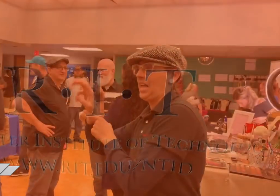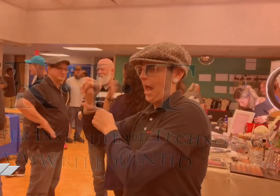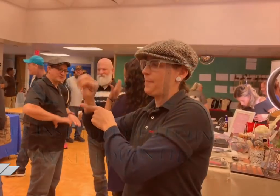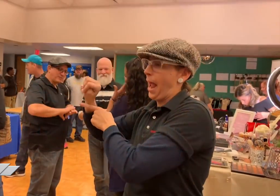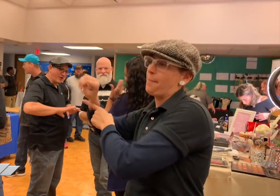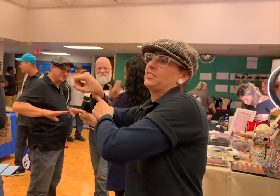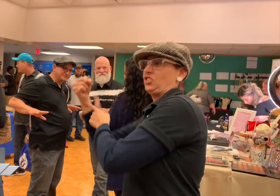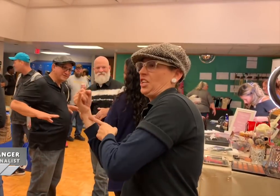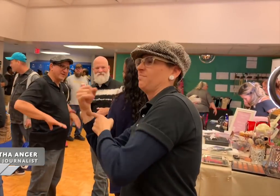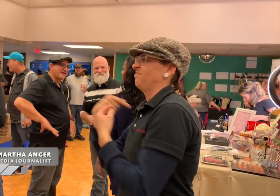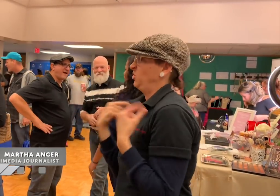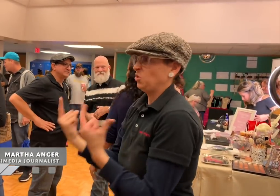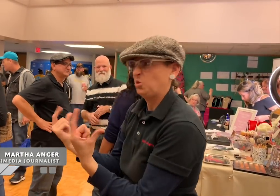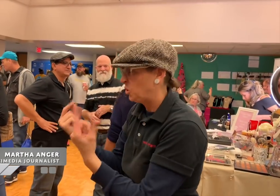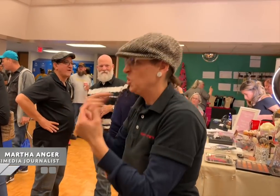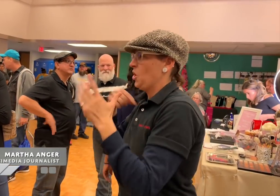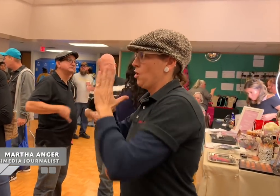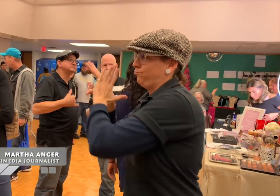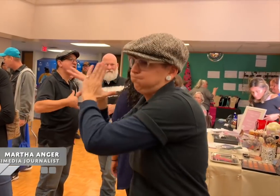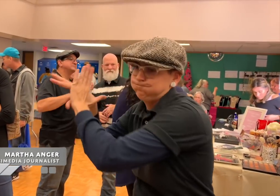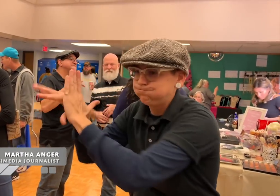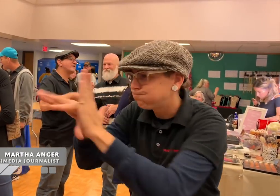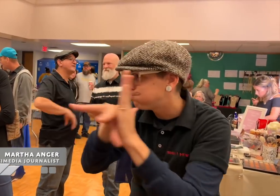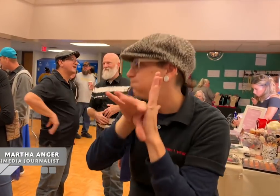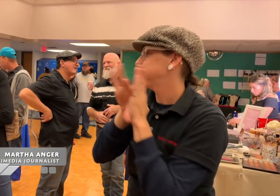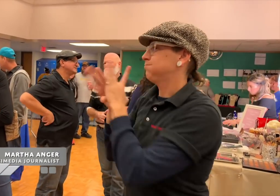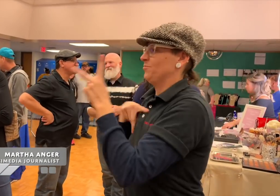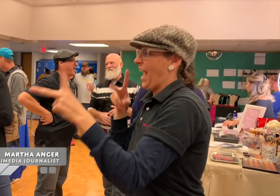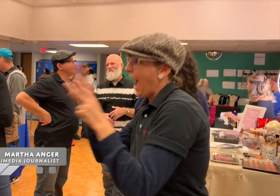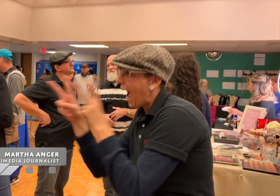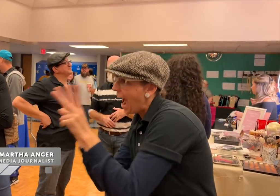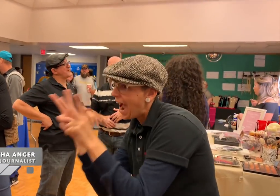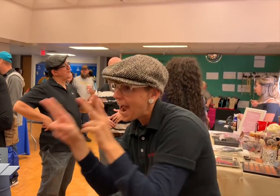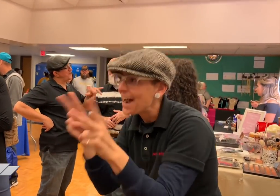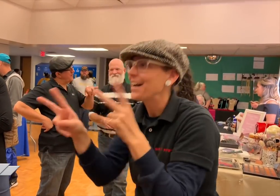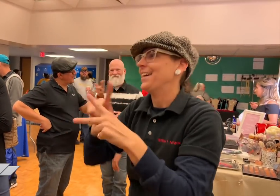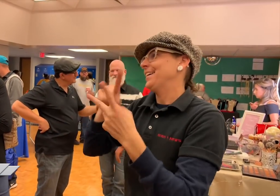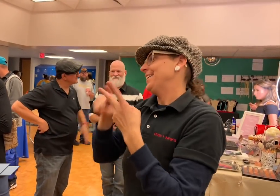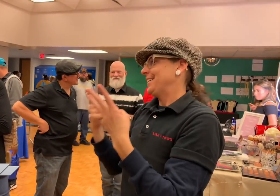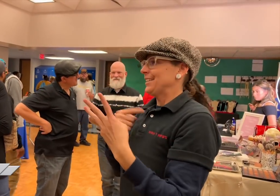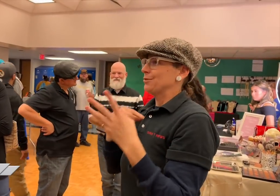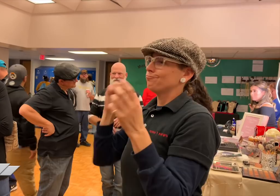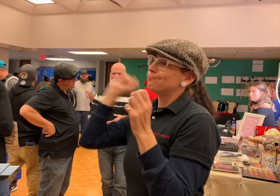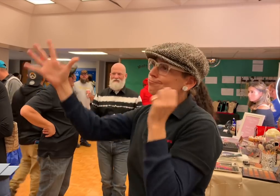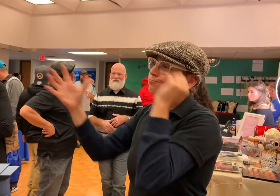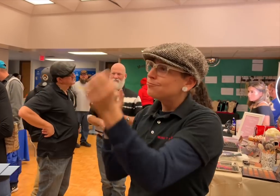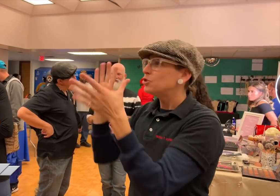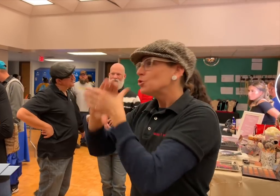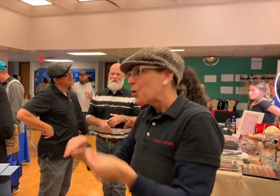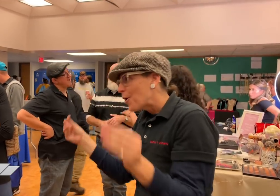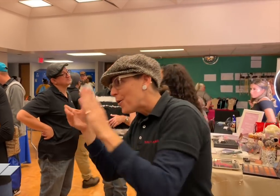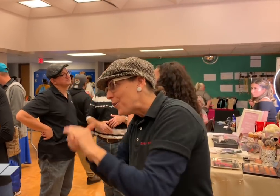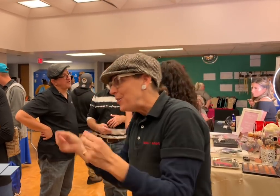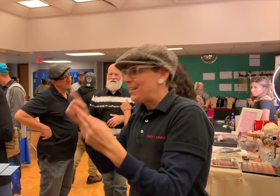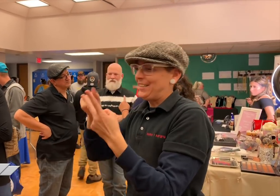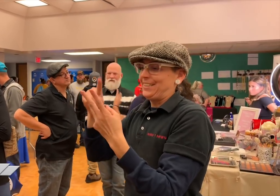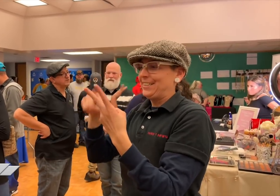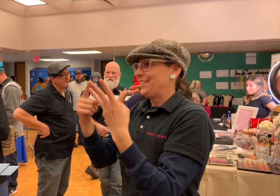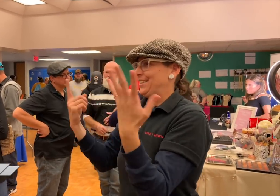I am an MMJ. I shoot, edit and report stories.